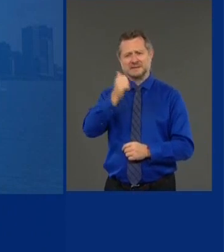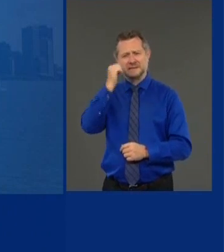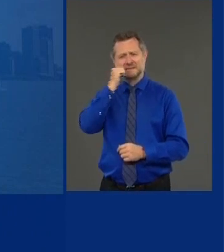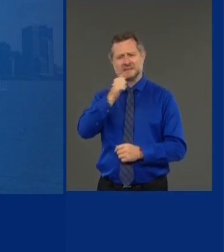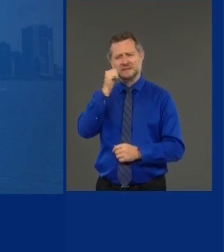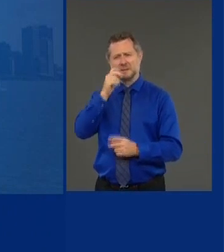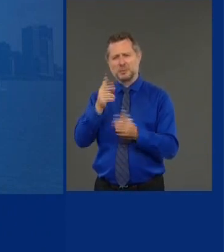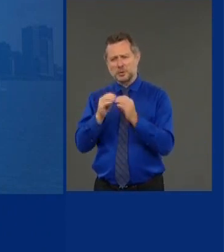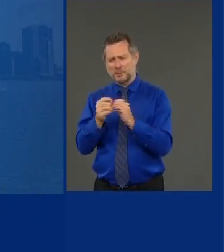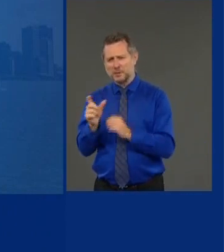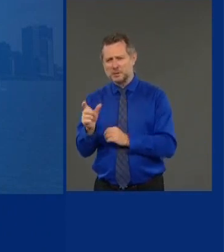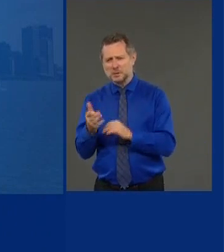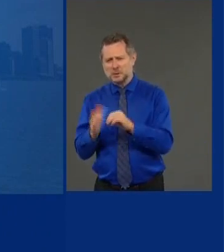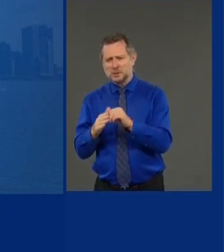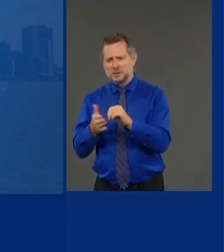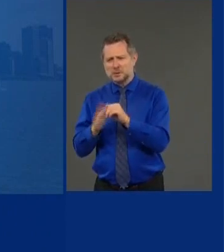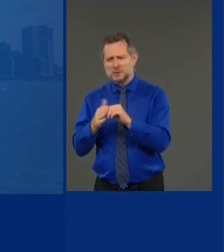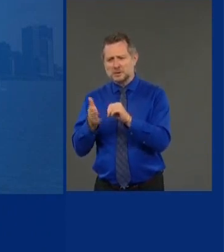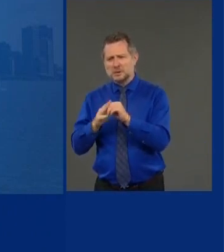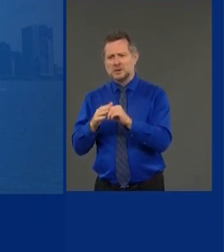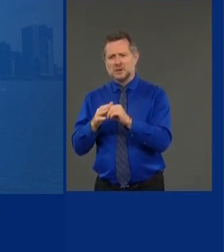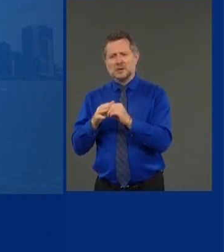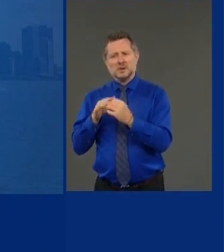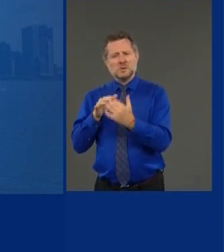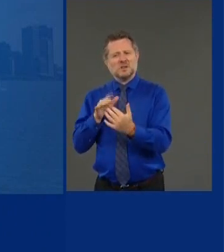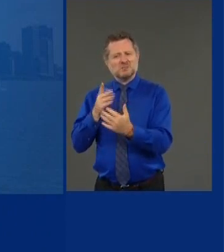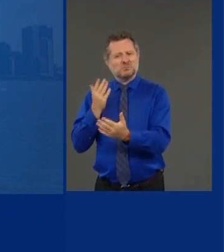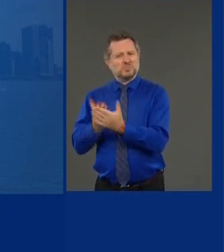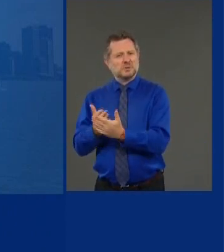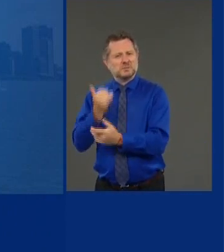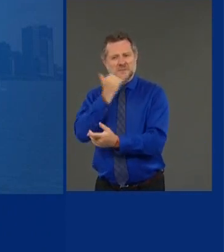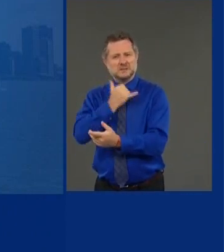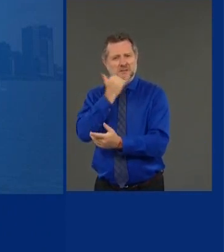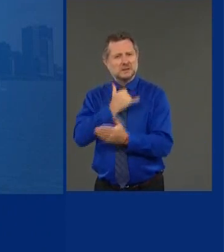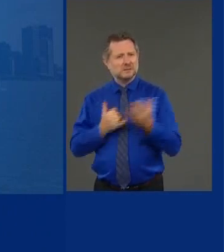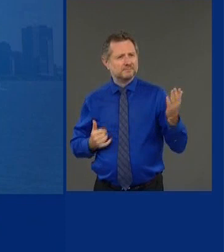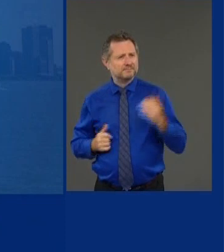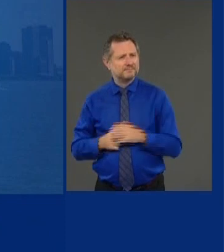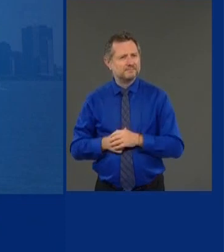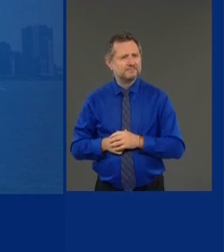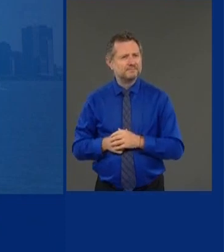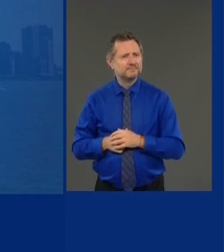AMERICANS SAT IN THEIR LIVING ROOM TO SEE THE NUMBERS ON THE